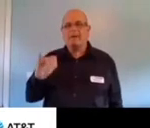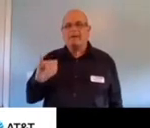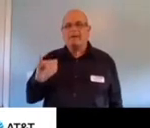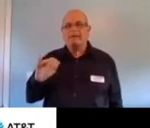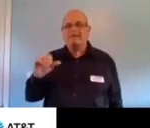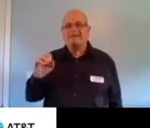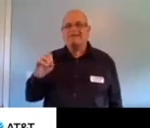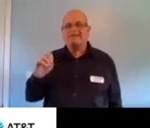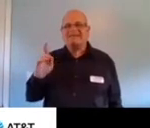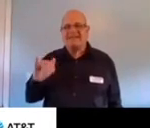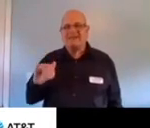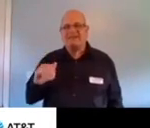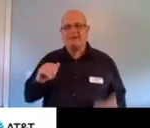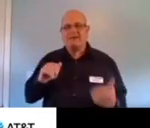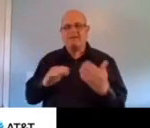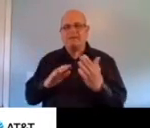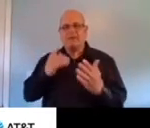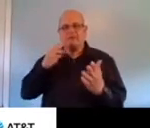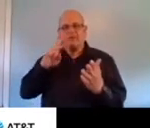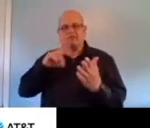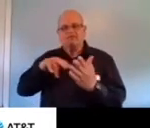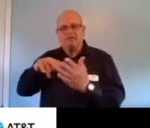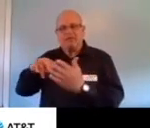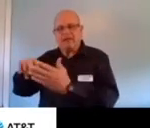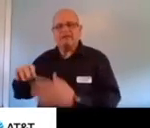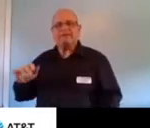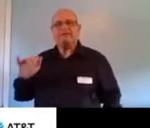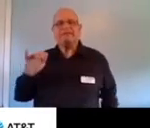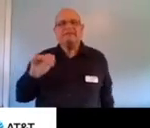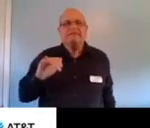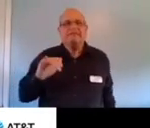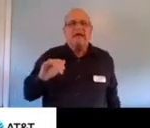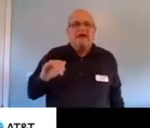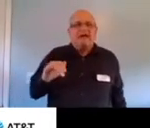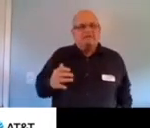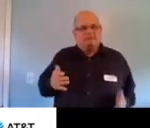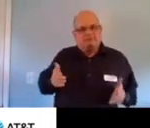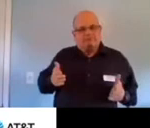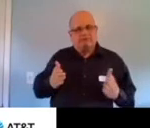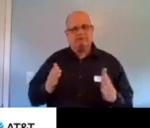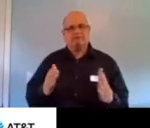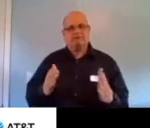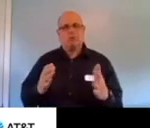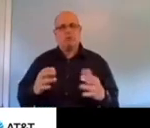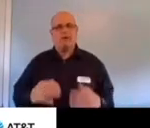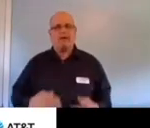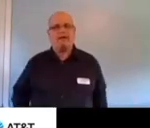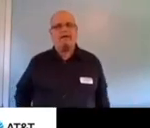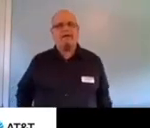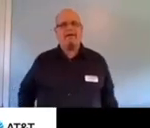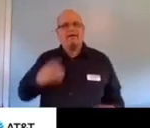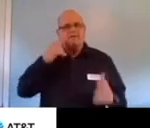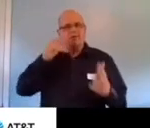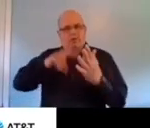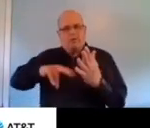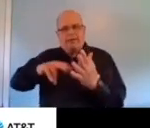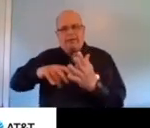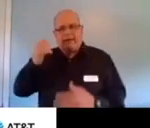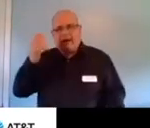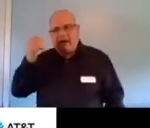approach to literacy. It is a platform for reading comprehension